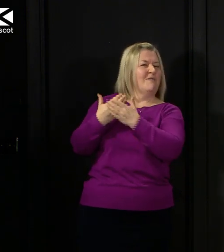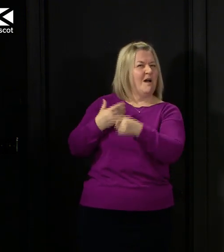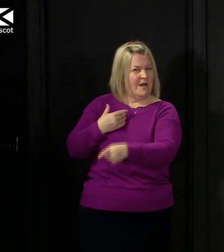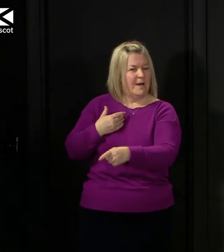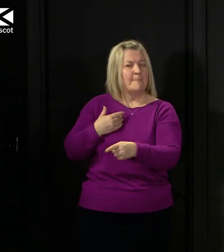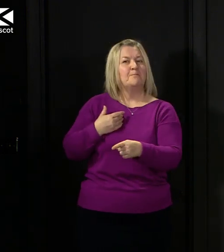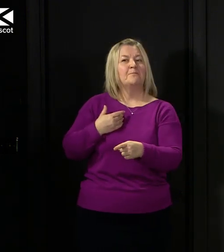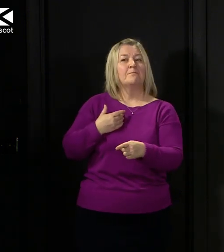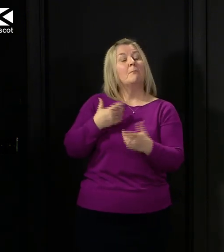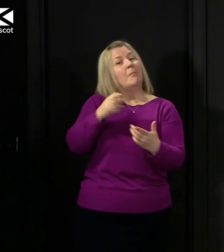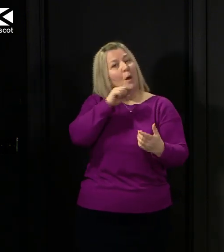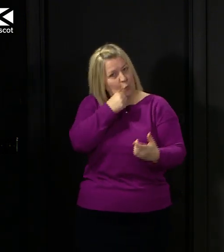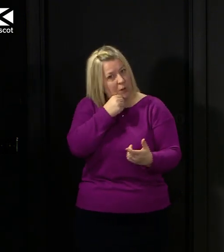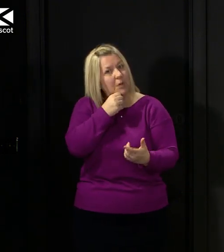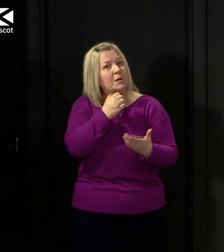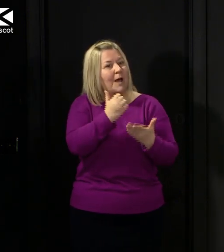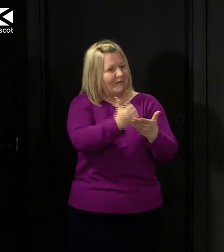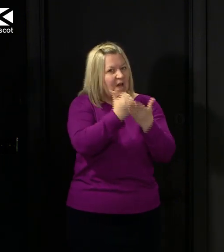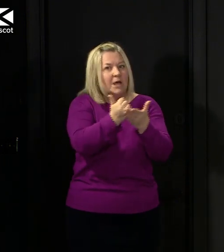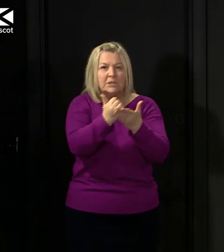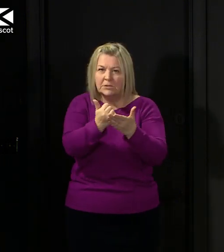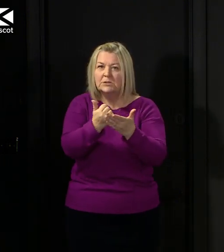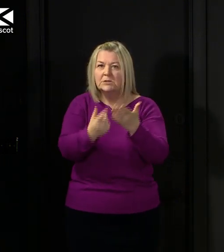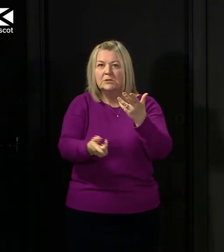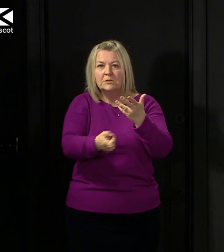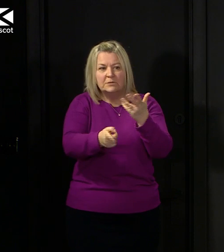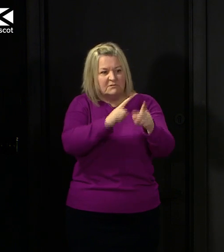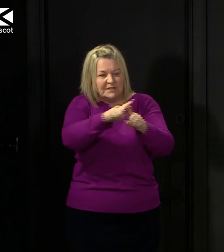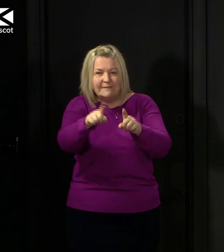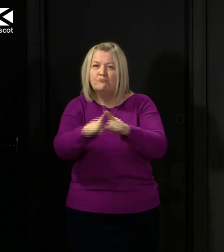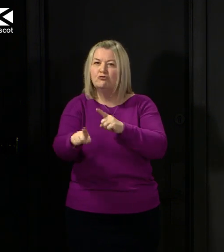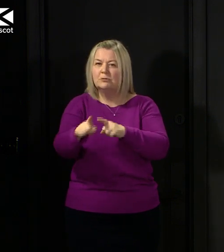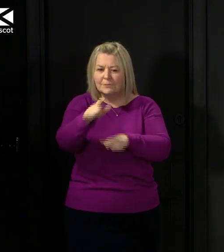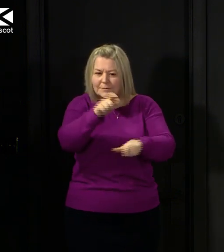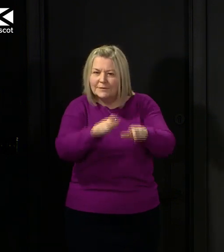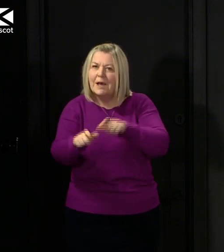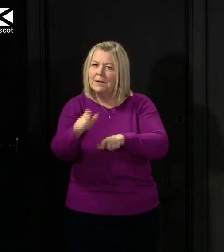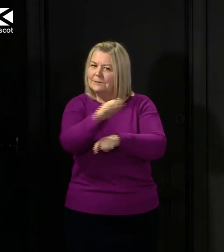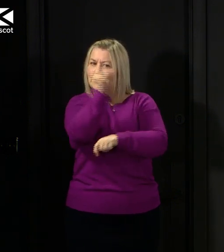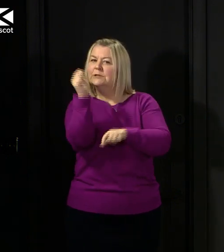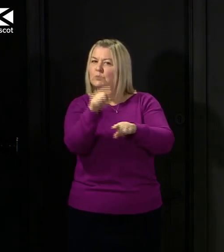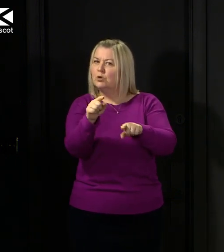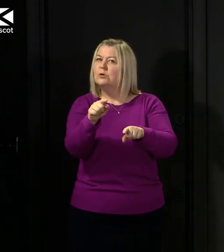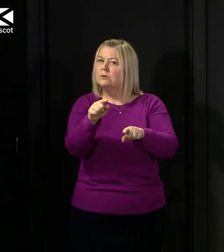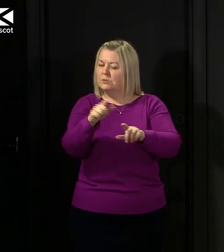range of advice from different scientific expertise and it's important that that continues.